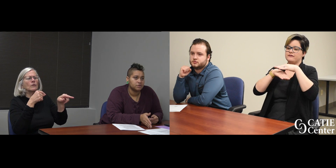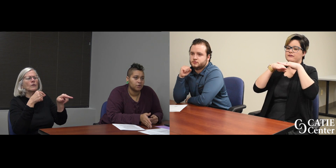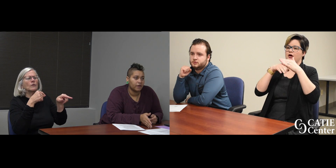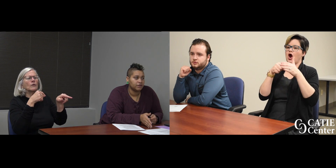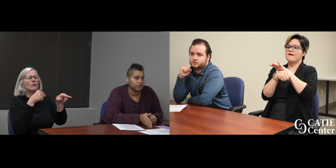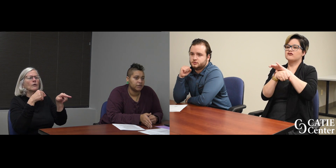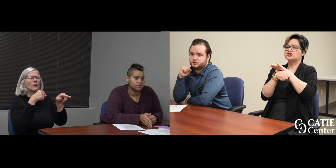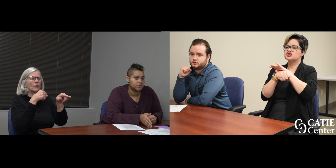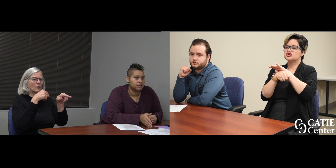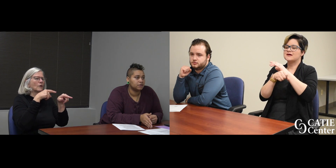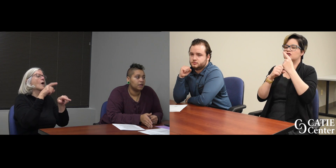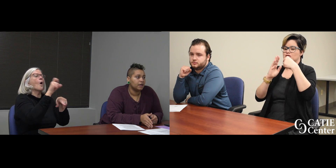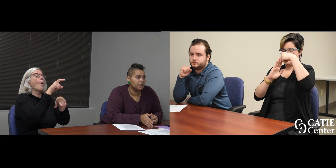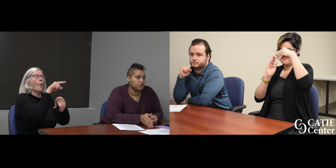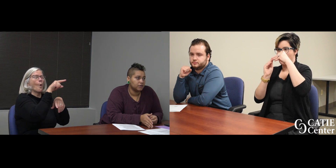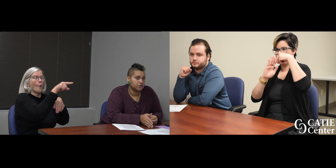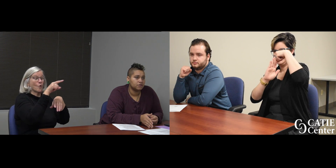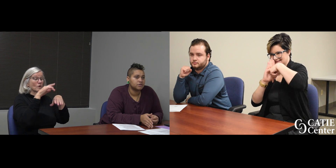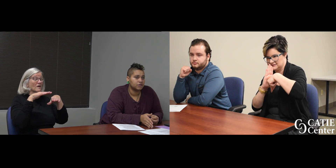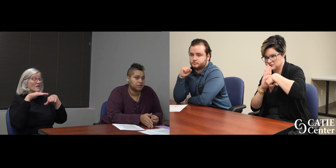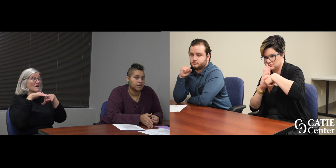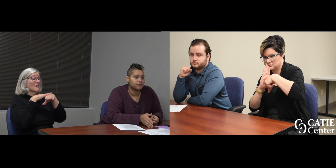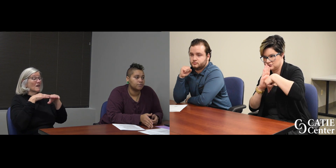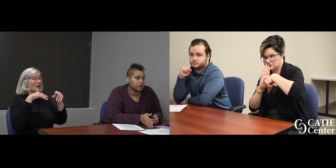so that your insulin and your needles and your test strips